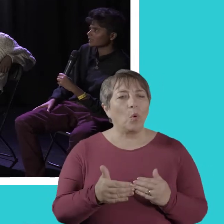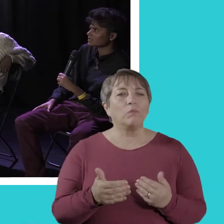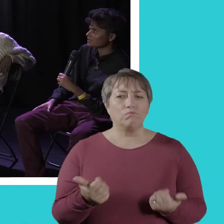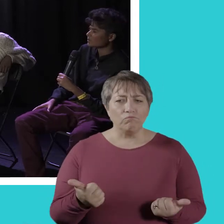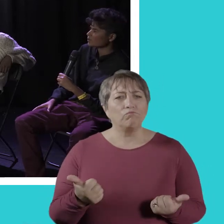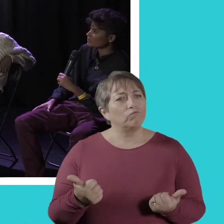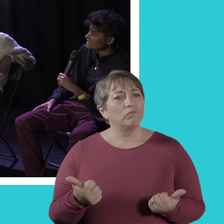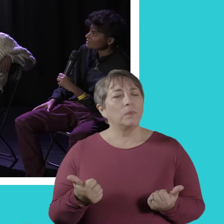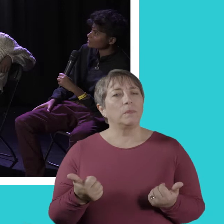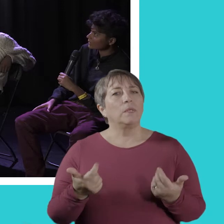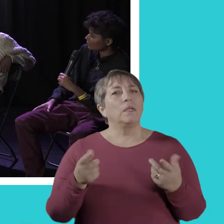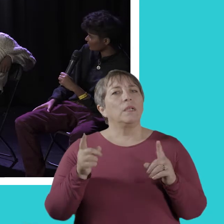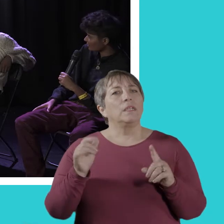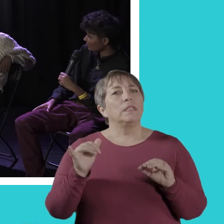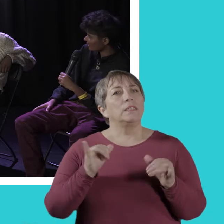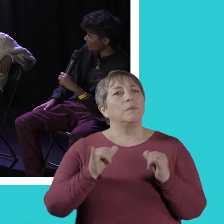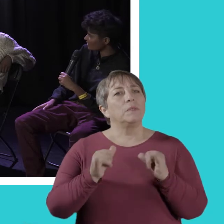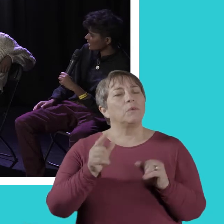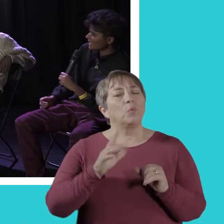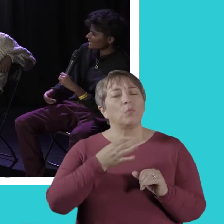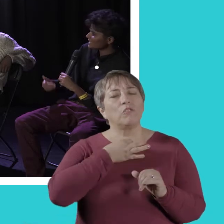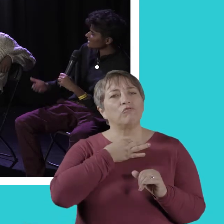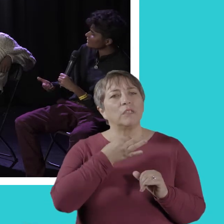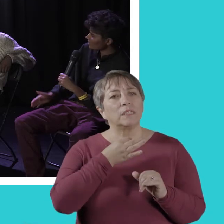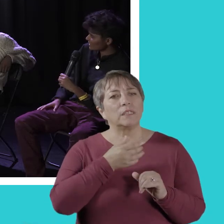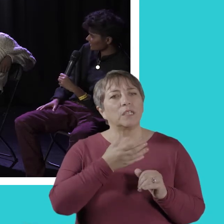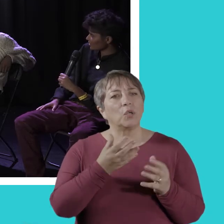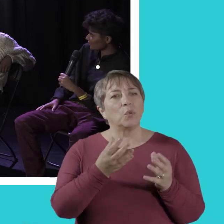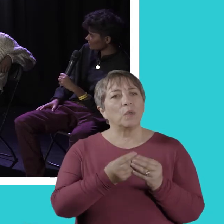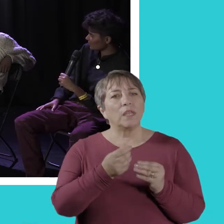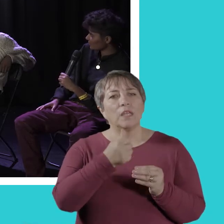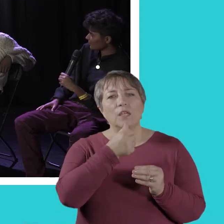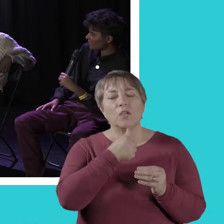think sometimes what we risk doing with our use of language is individualizing the issue a little bit